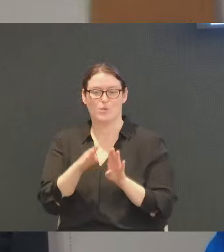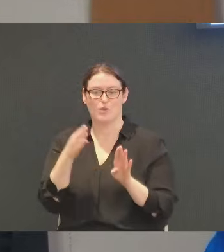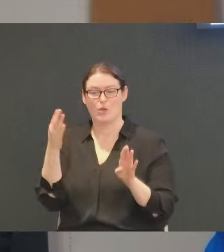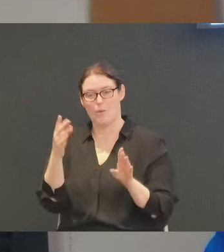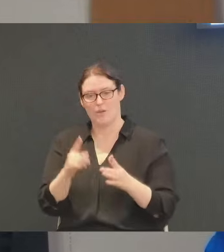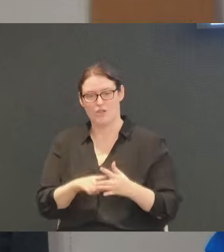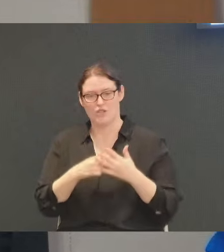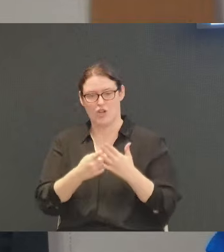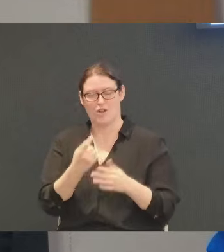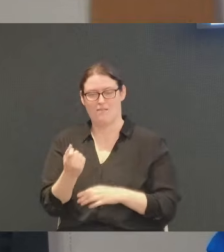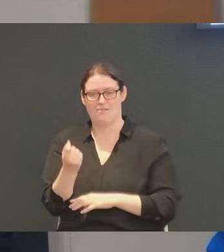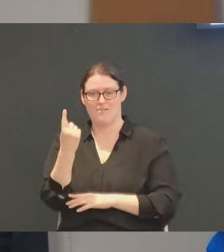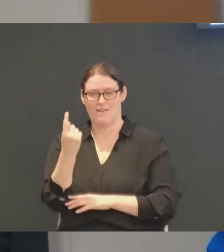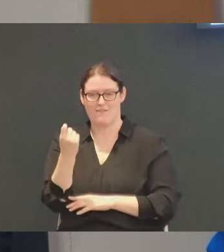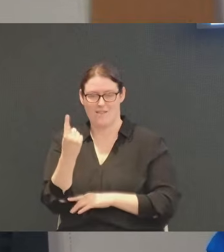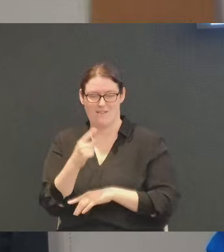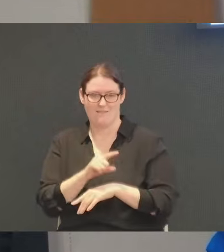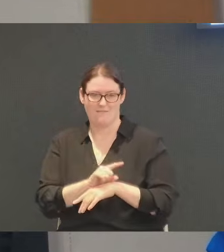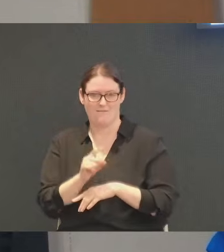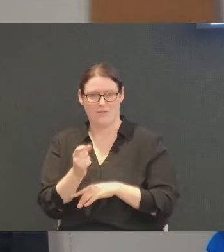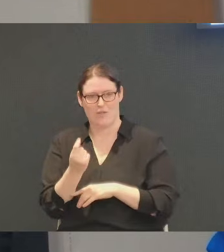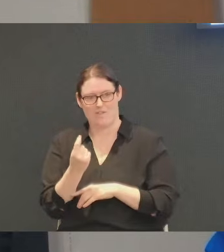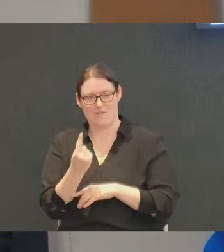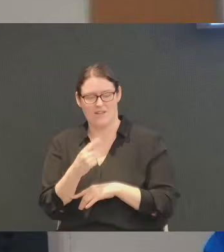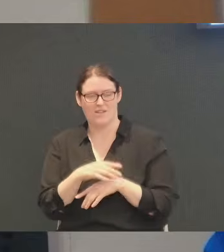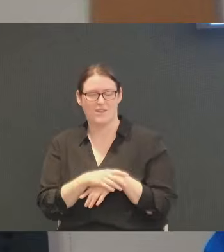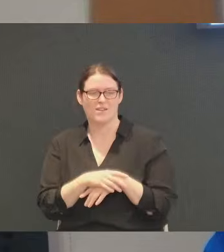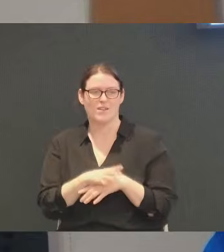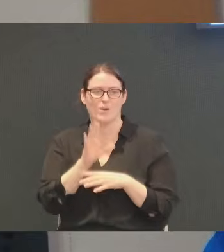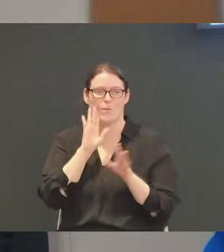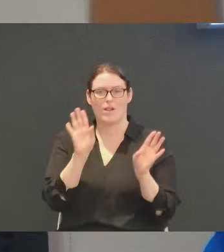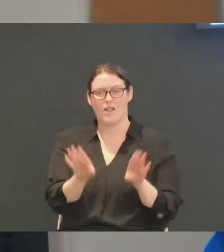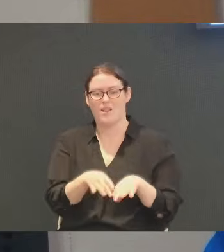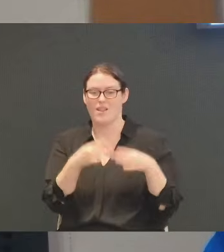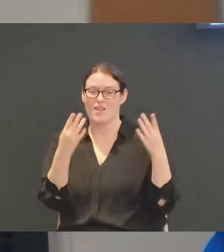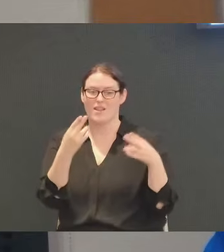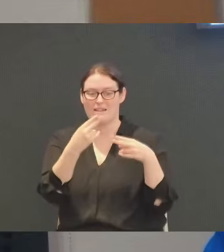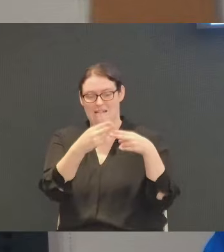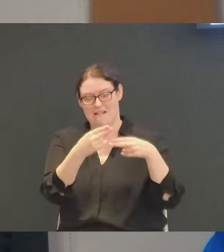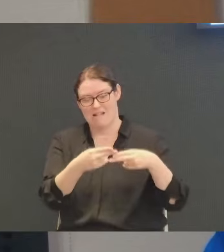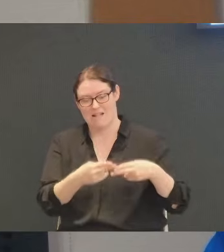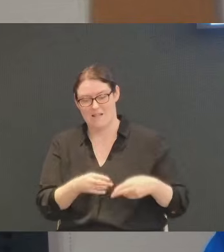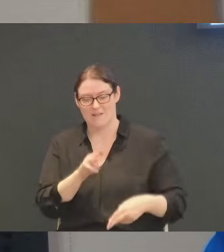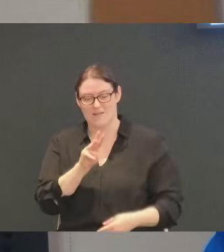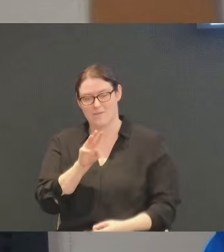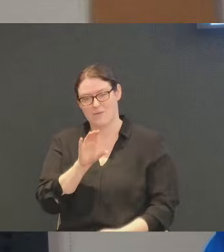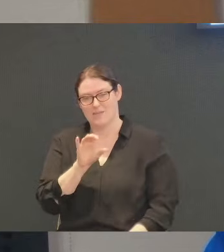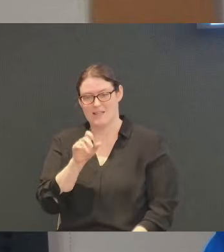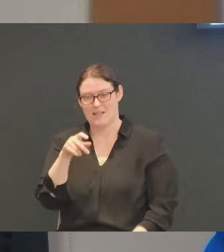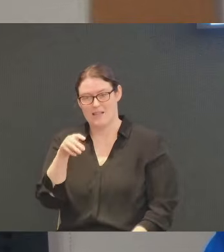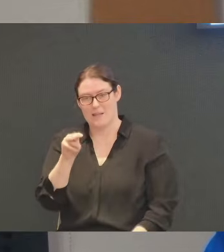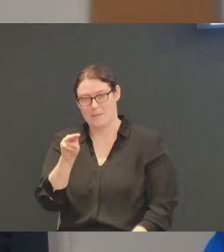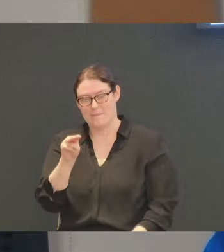at 11. Um, and then they're going to unveil the stars for WCIN will be honored this year. The